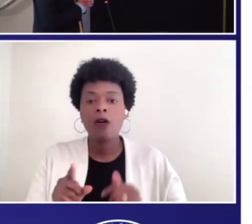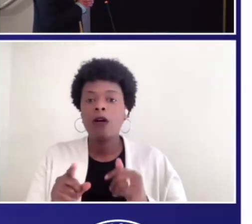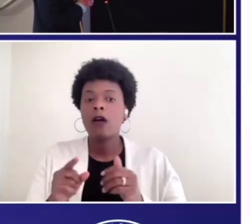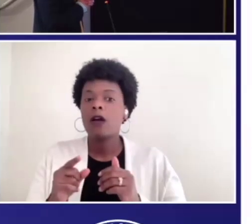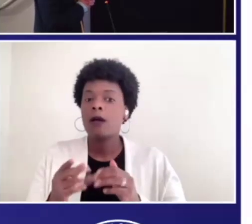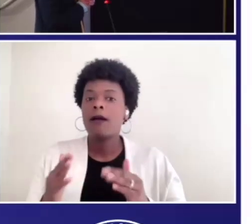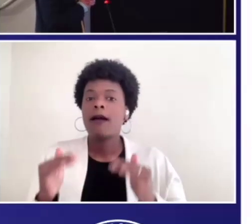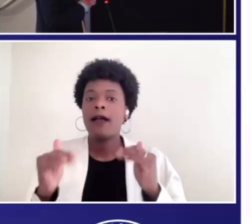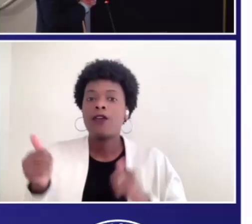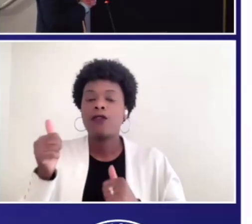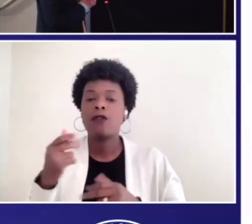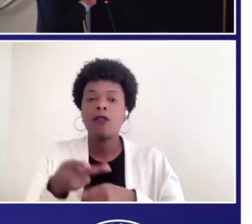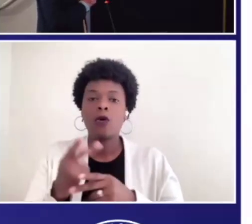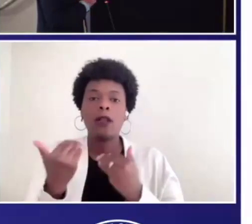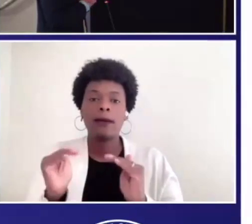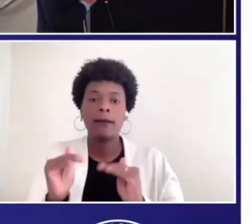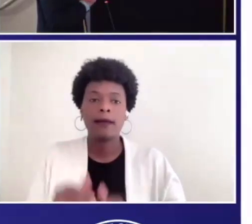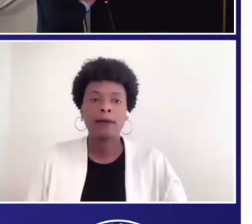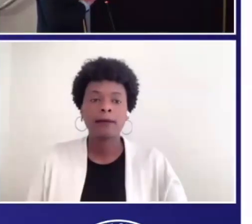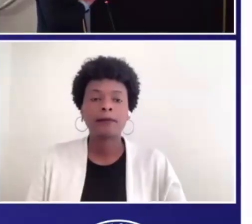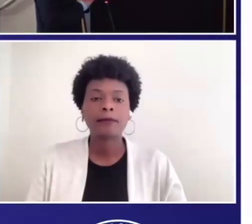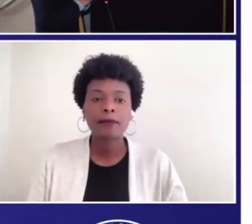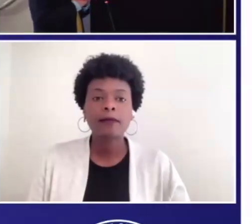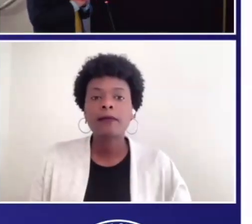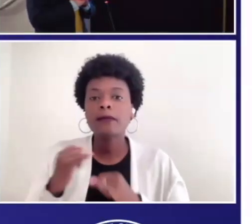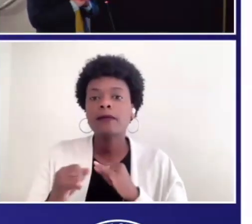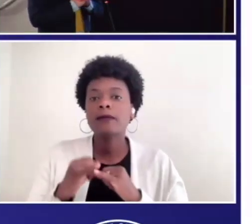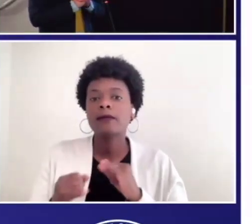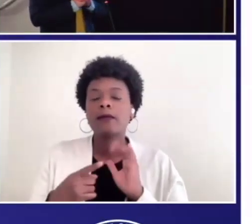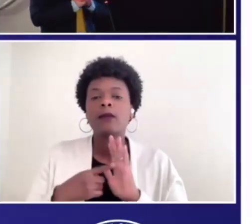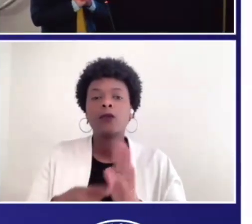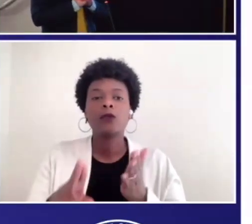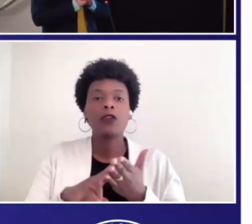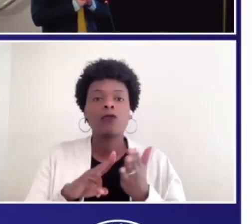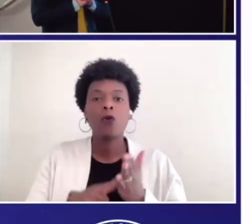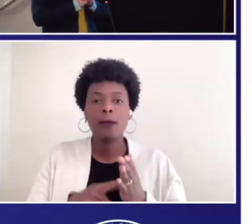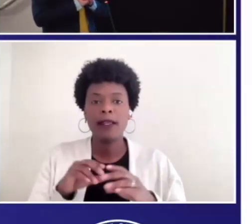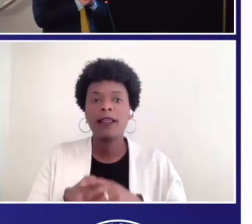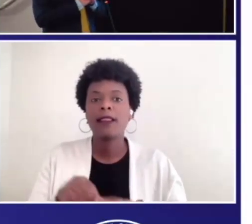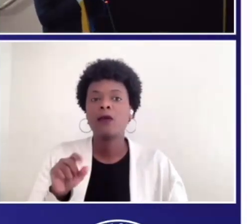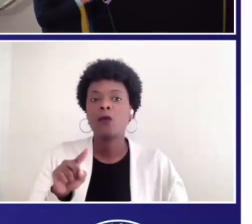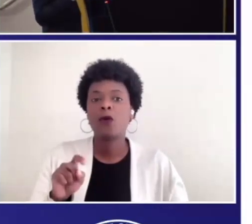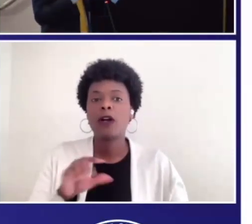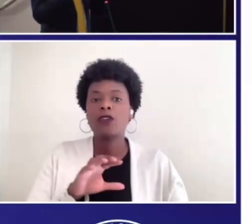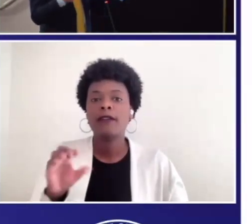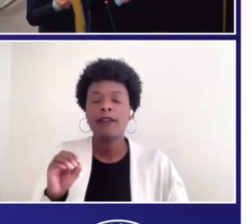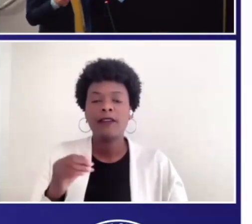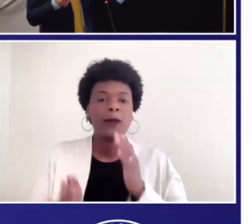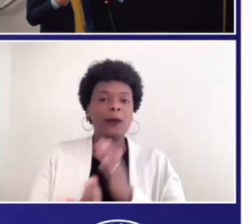Next slide, please. And then lastly, we're showing the enrollment in these 150 newly added programs.